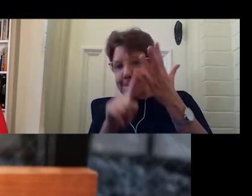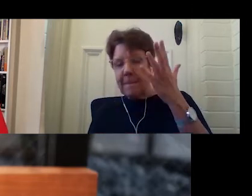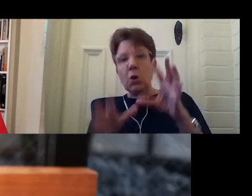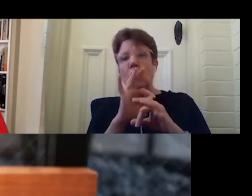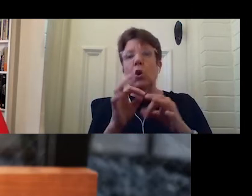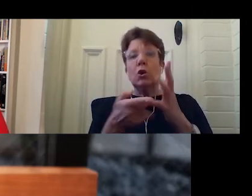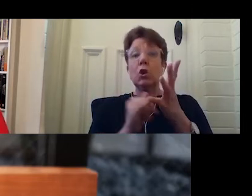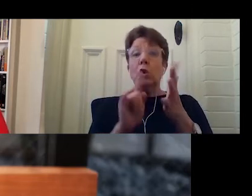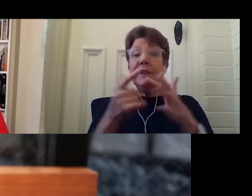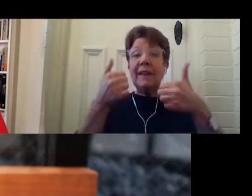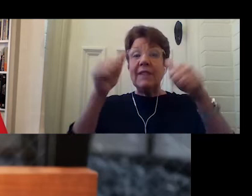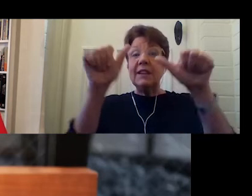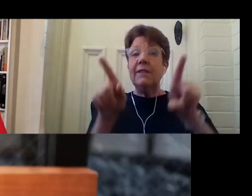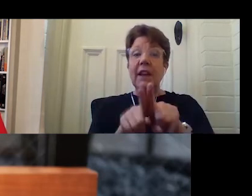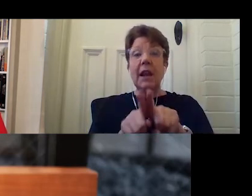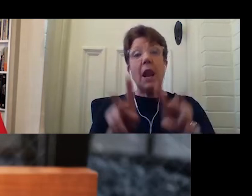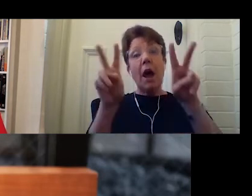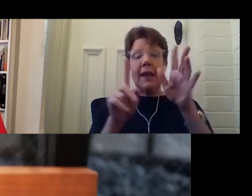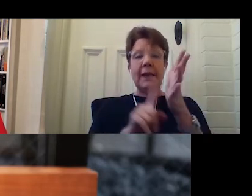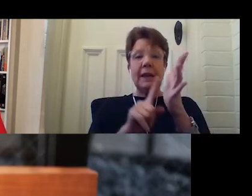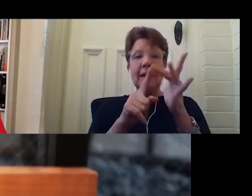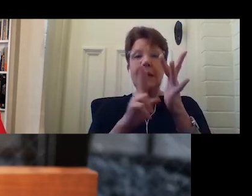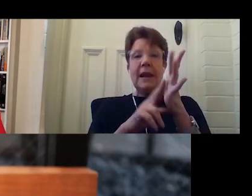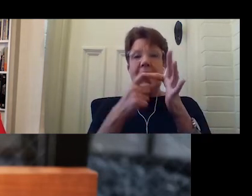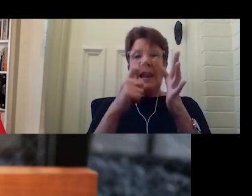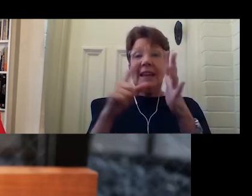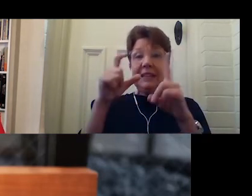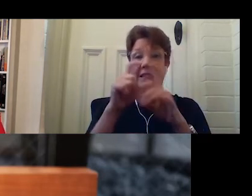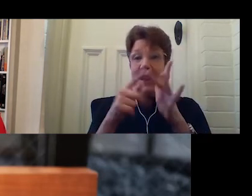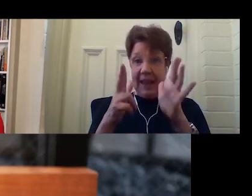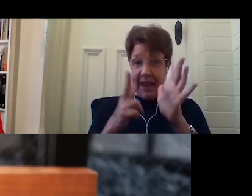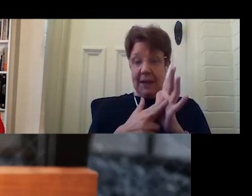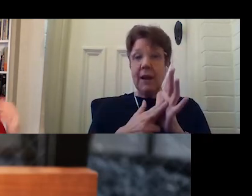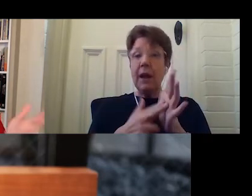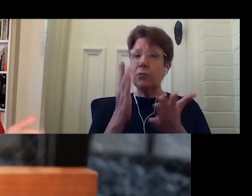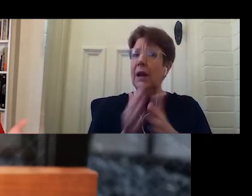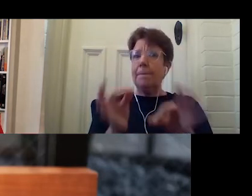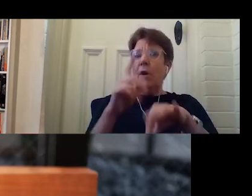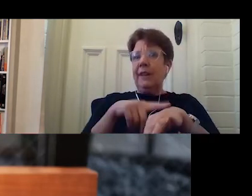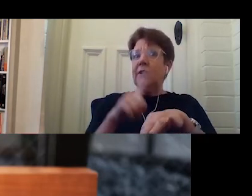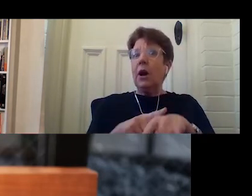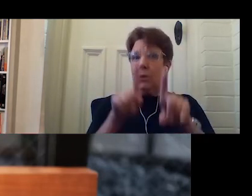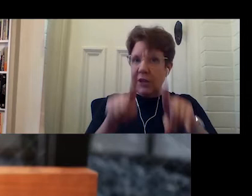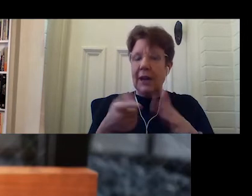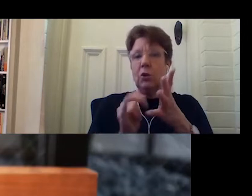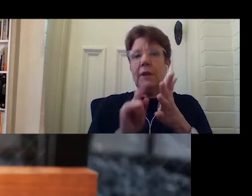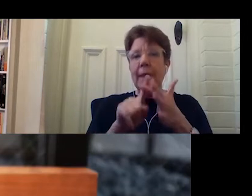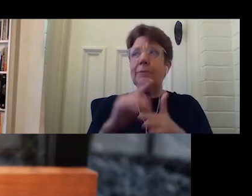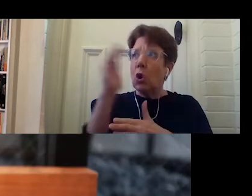like, for example, linked In, now is the time to learn - perfect time. If you have someone who is in charge of marketing in your organisation, then